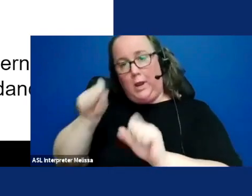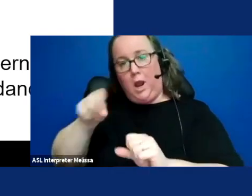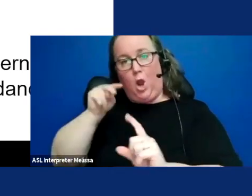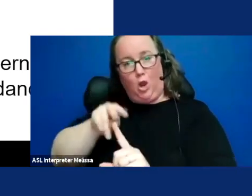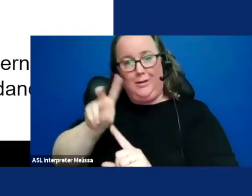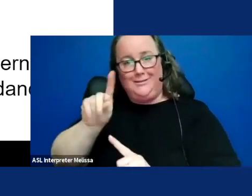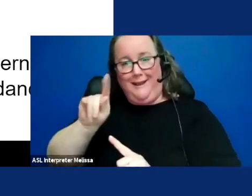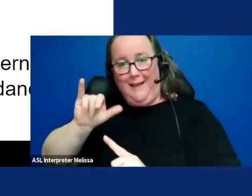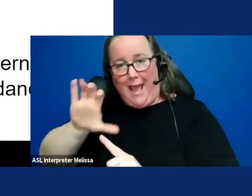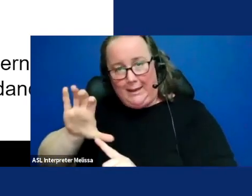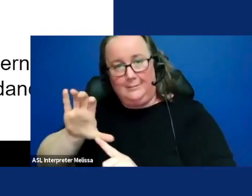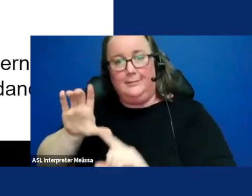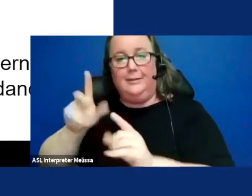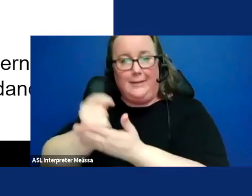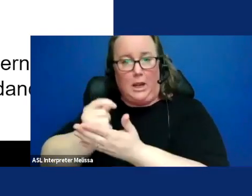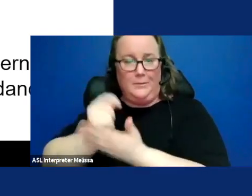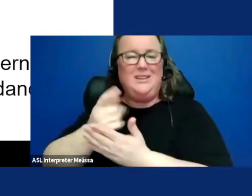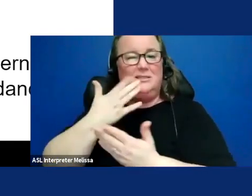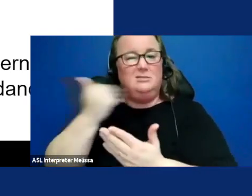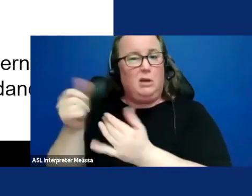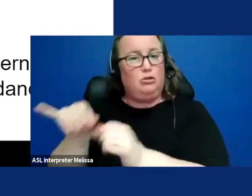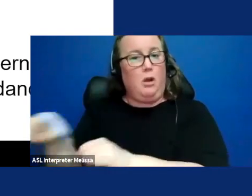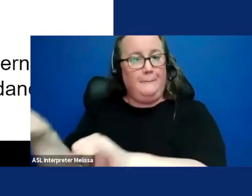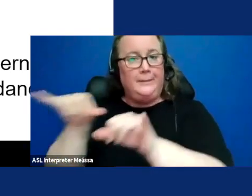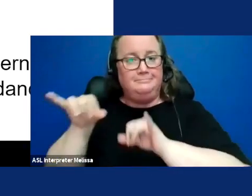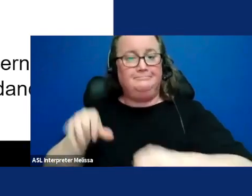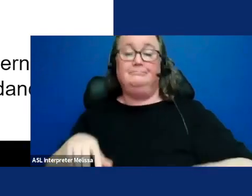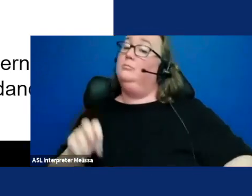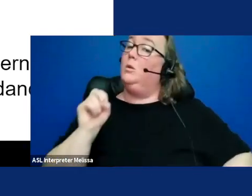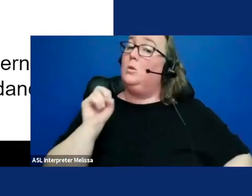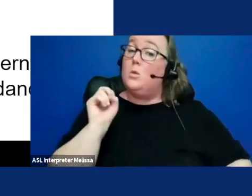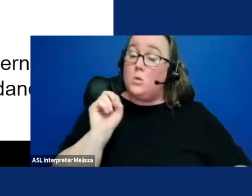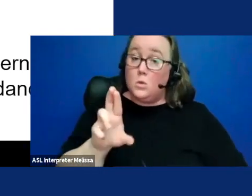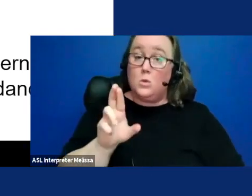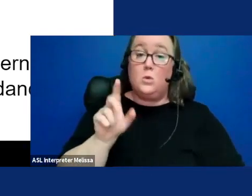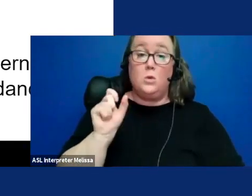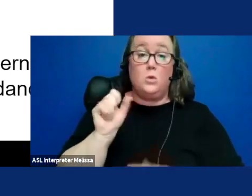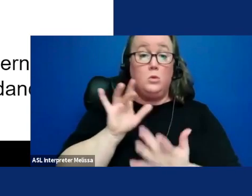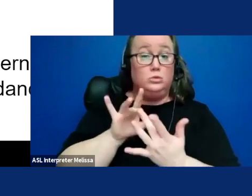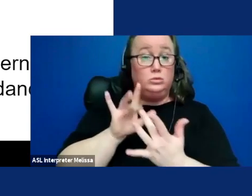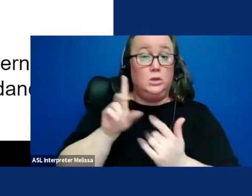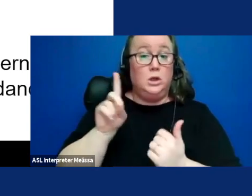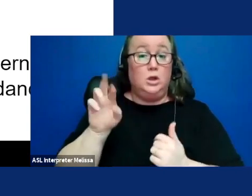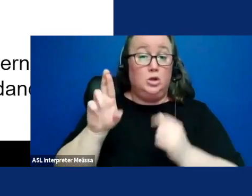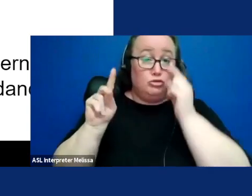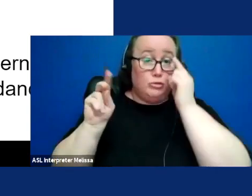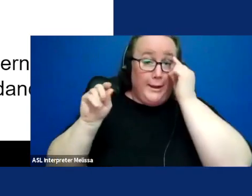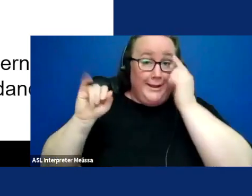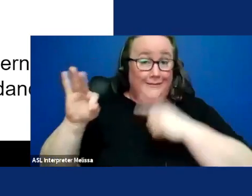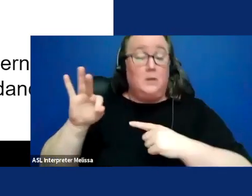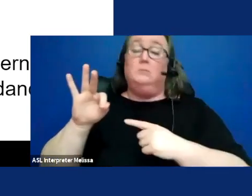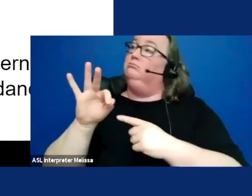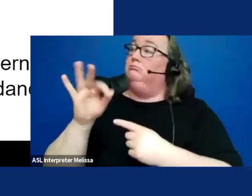And you can also always reach out to DREDF or Brandeis to ask if there's any suggestions for certain services if you're not